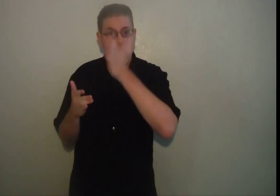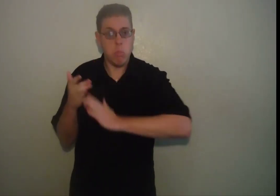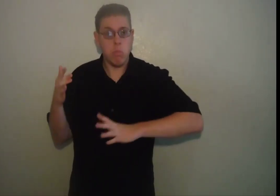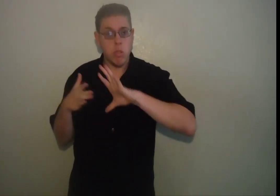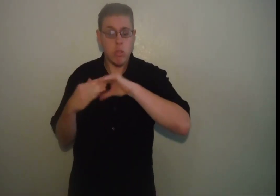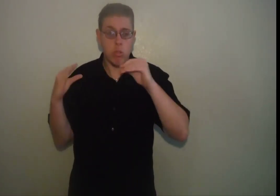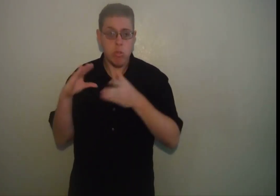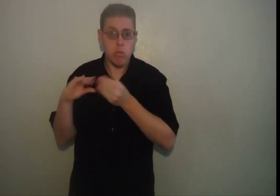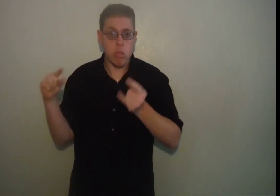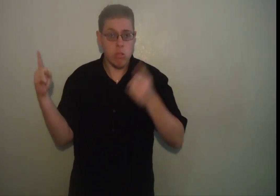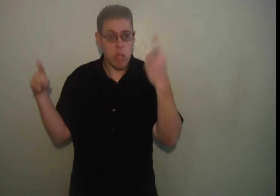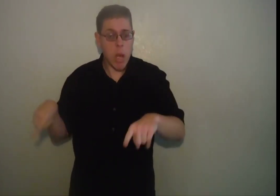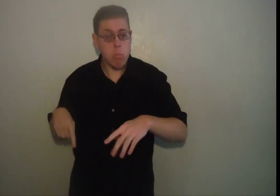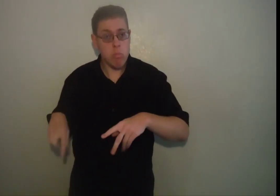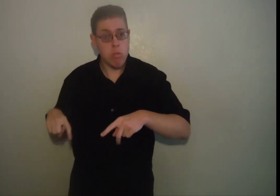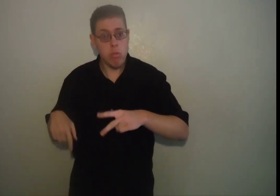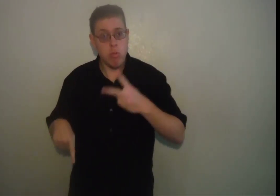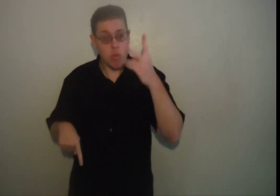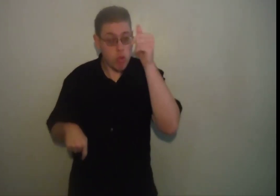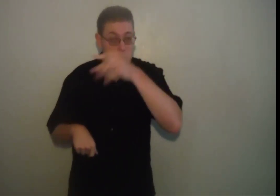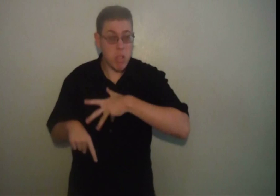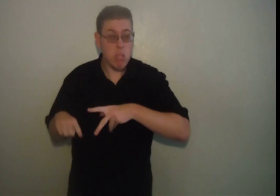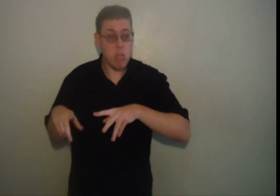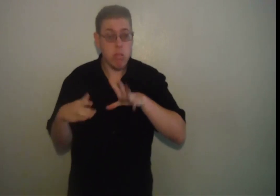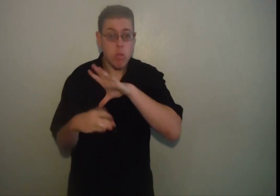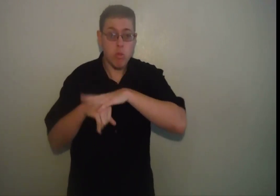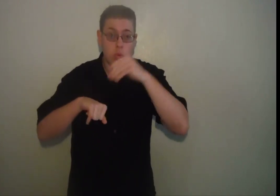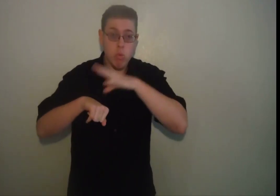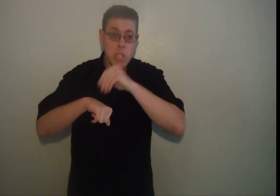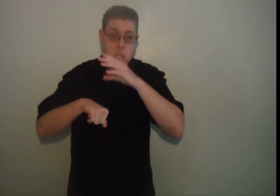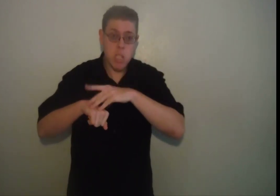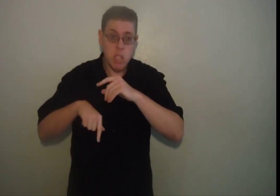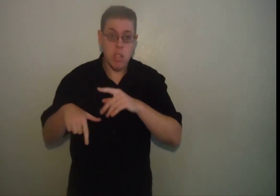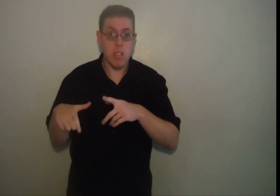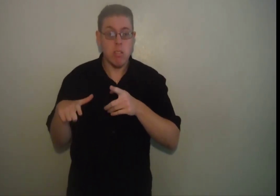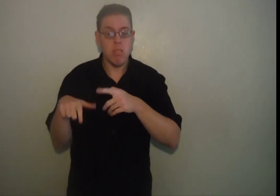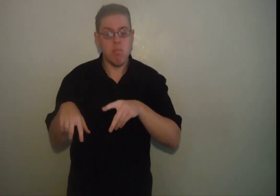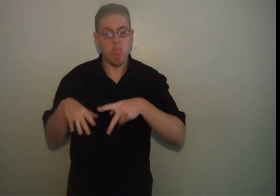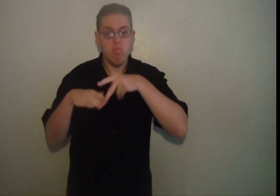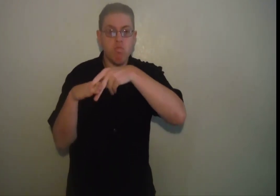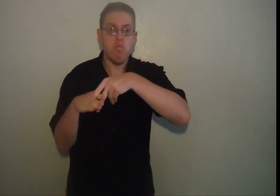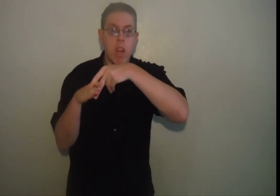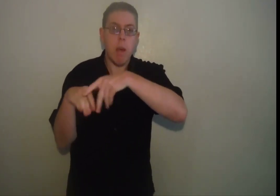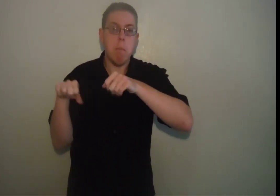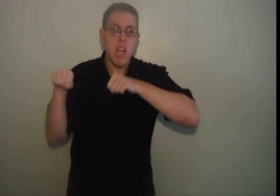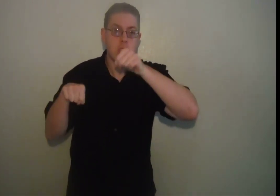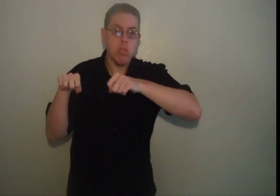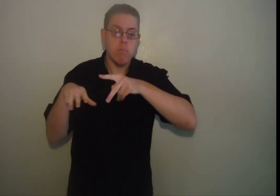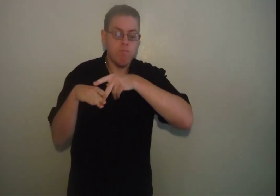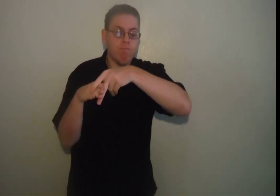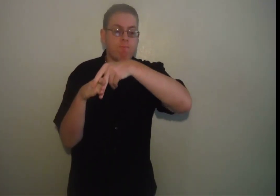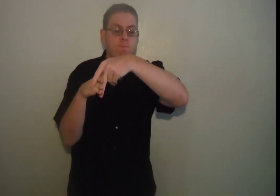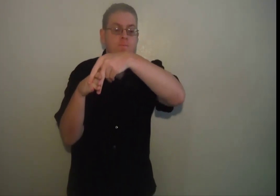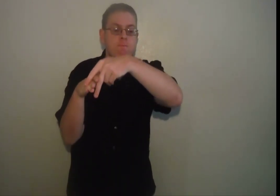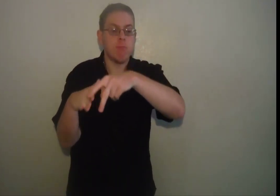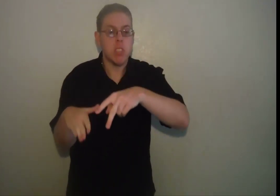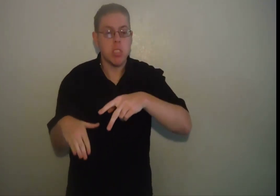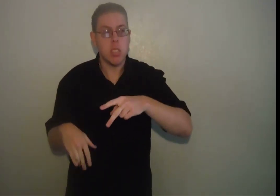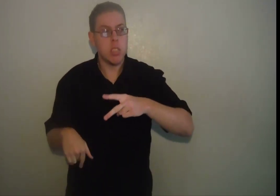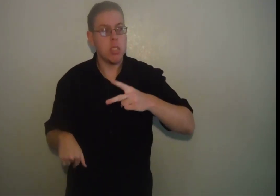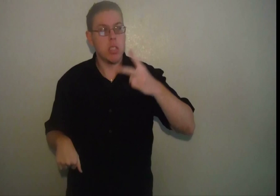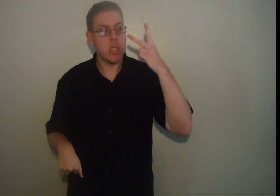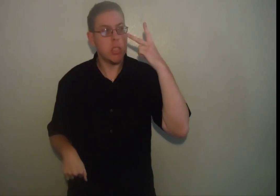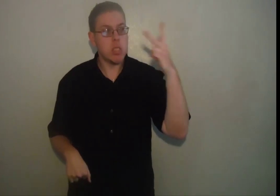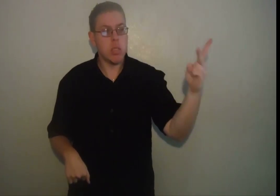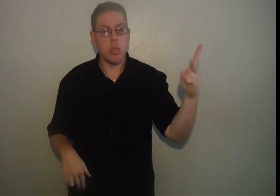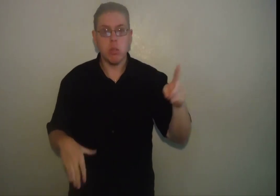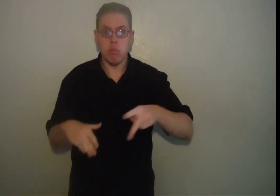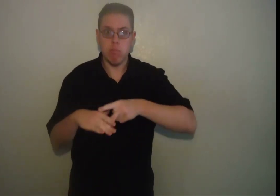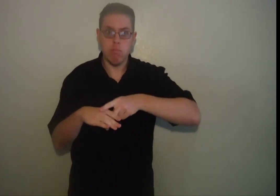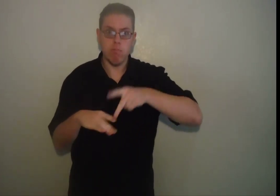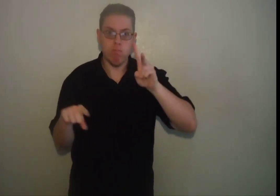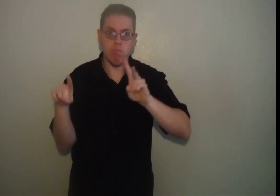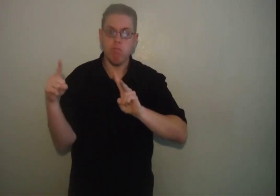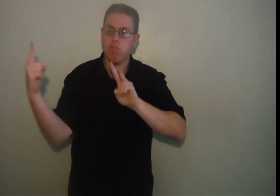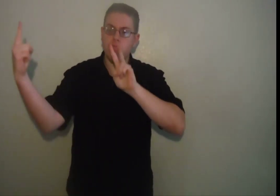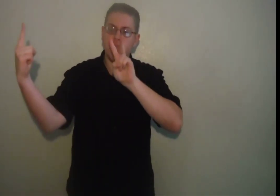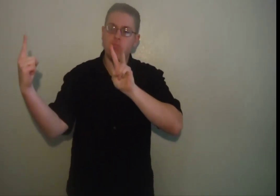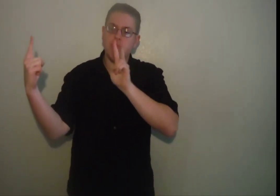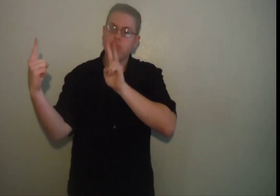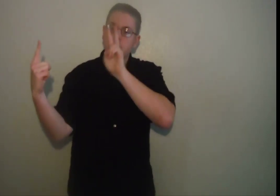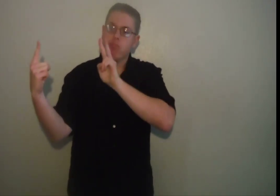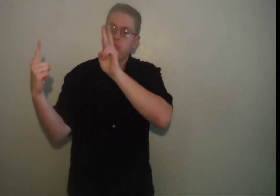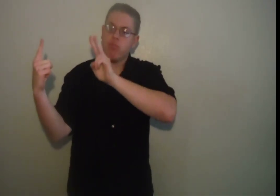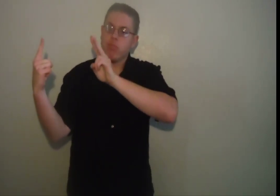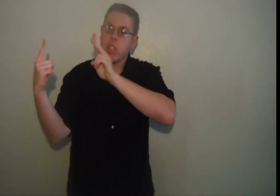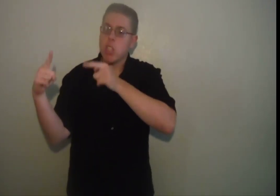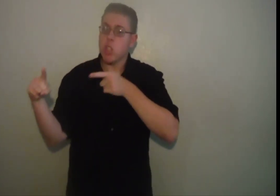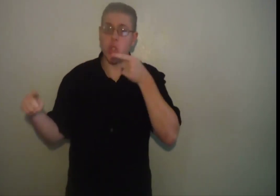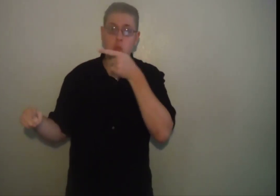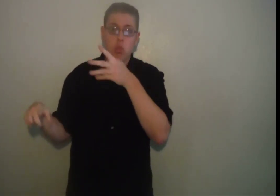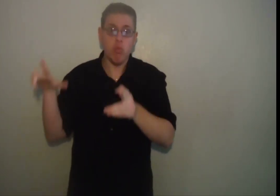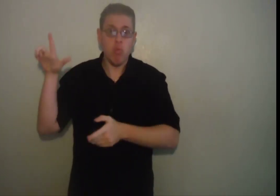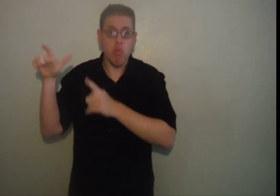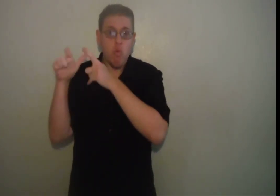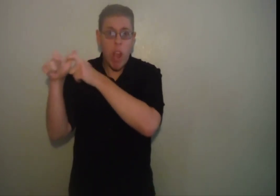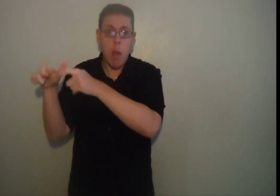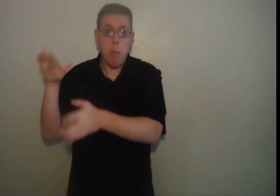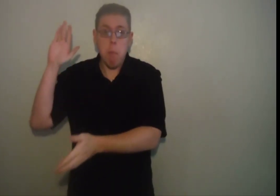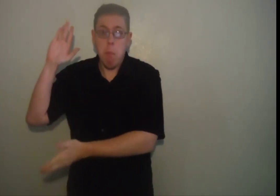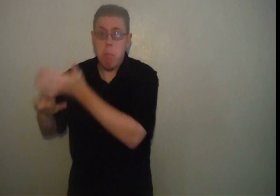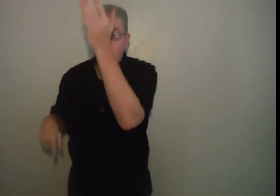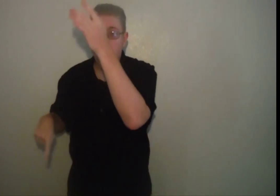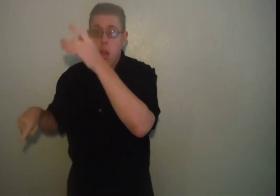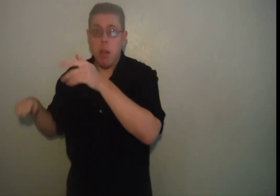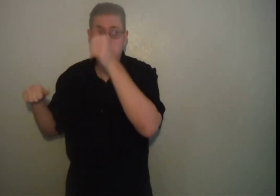Jordan Doyle: Next in the story, two Swedes on bicycles approached you and you ran.